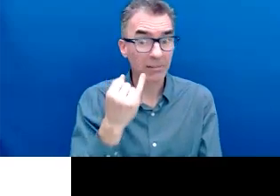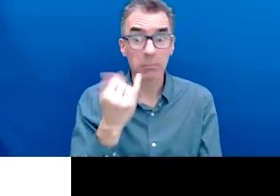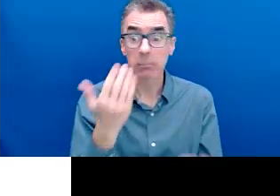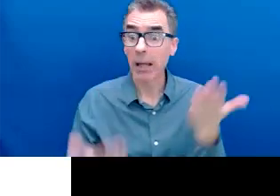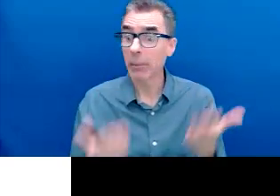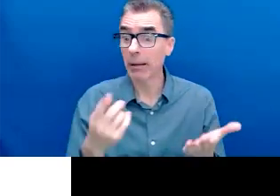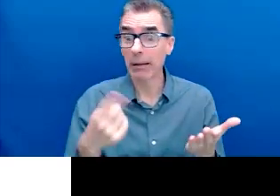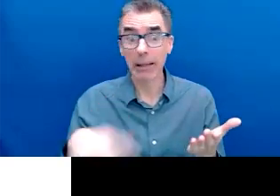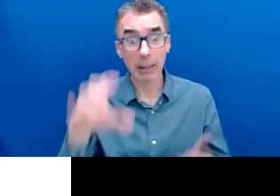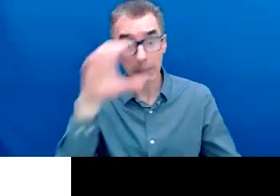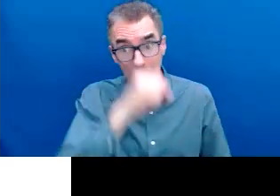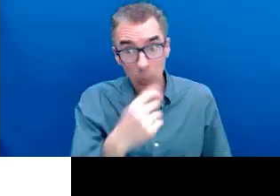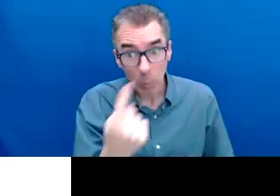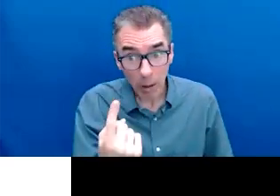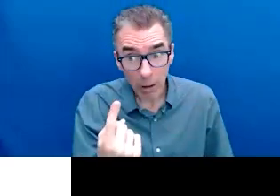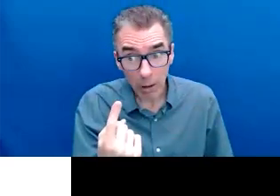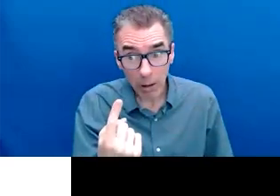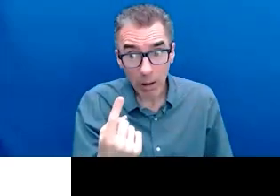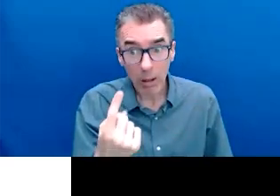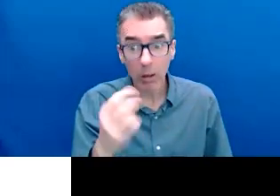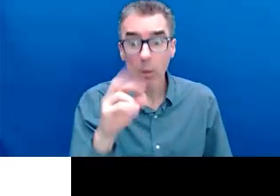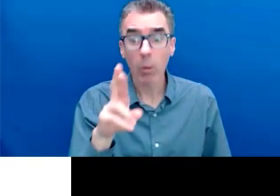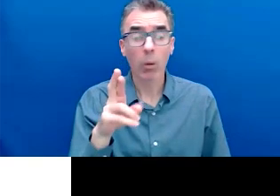Or they have some questions about something.